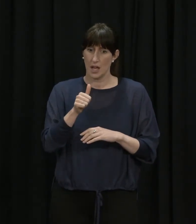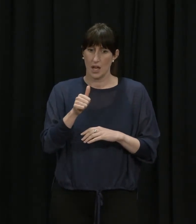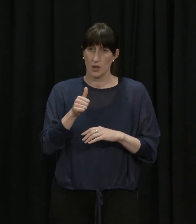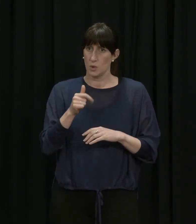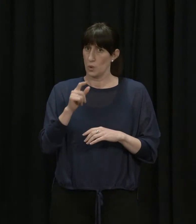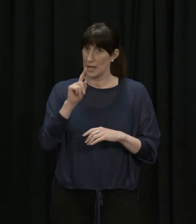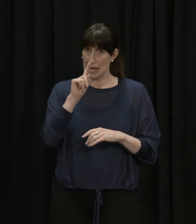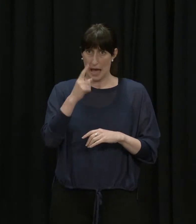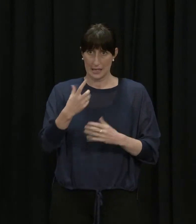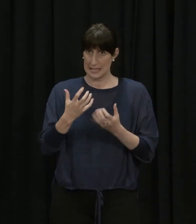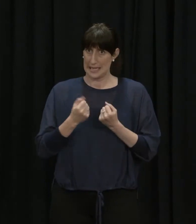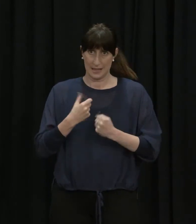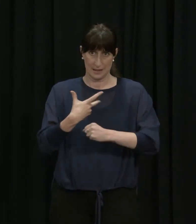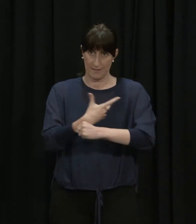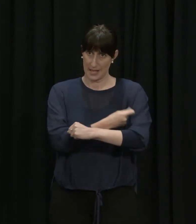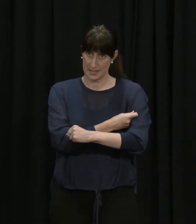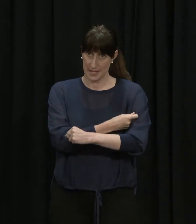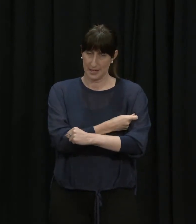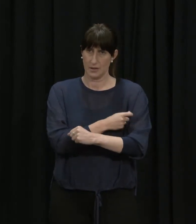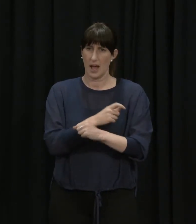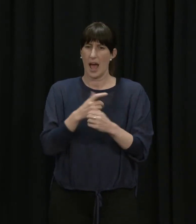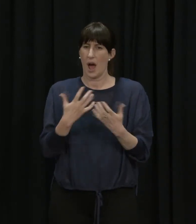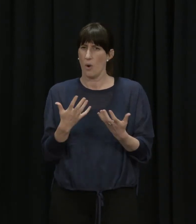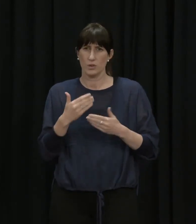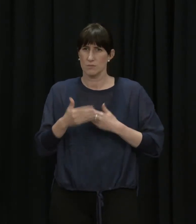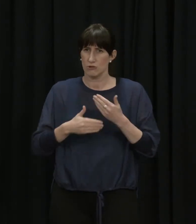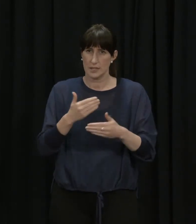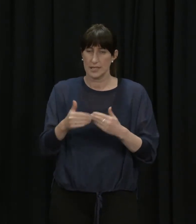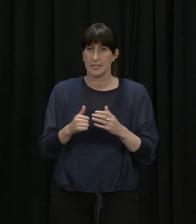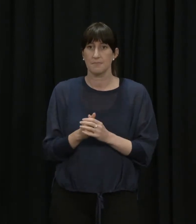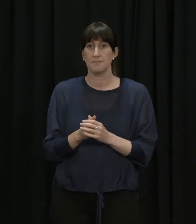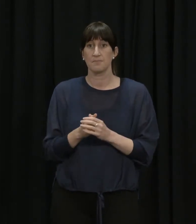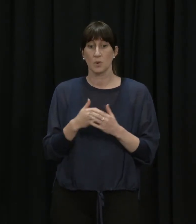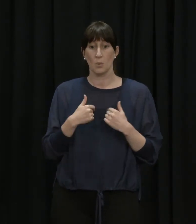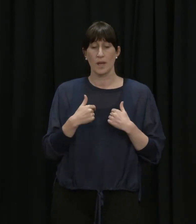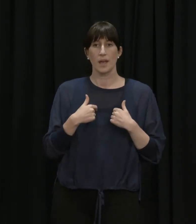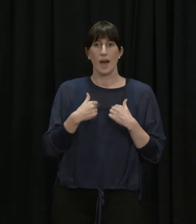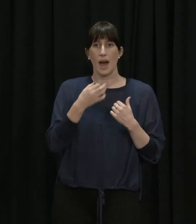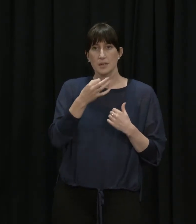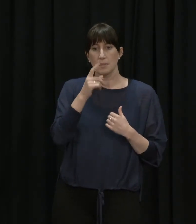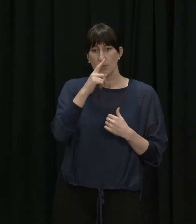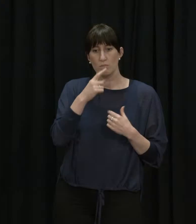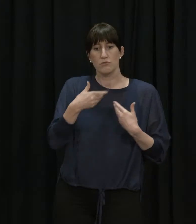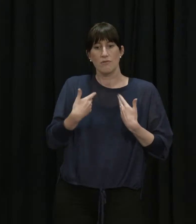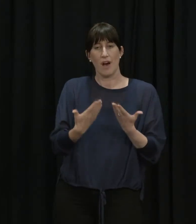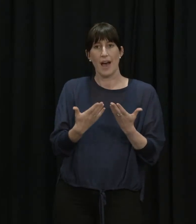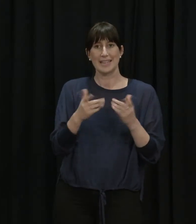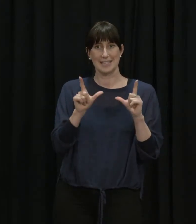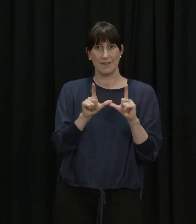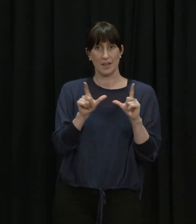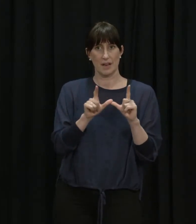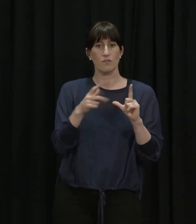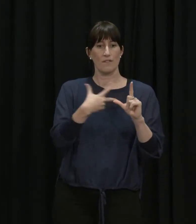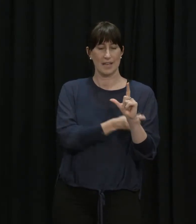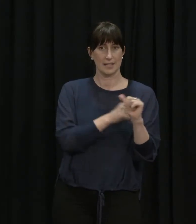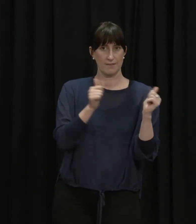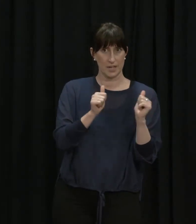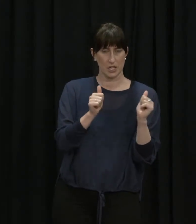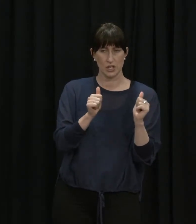around the medical exemption